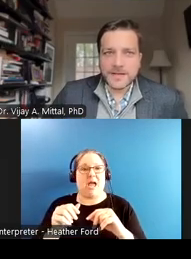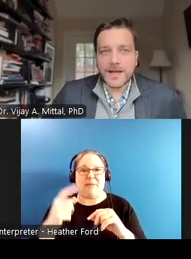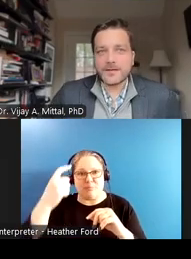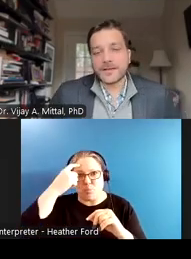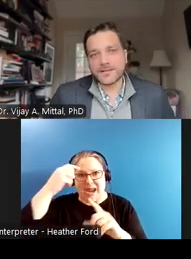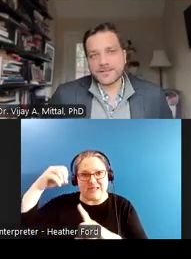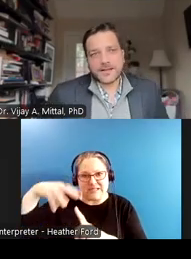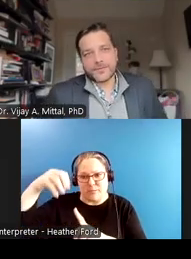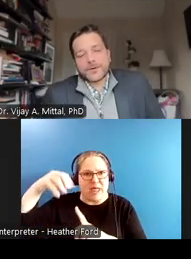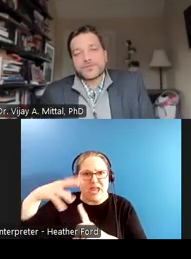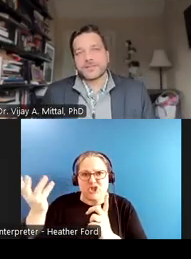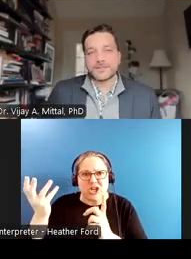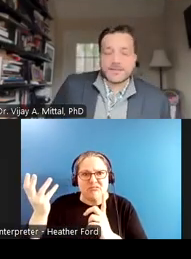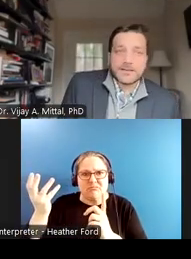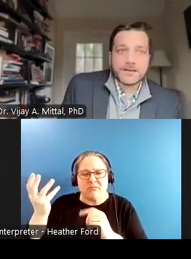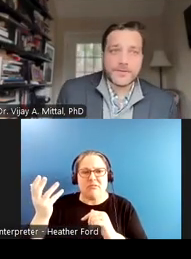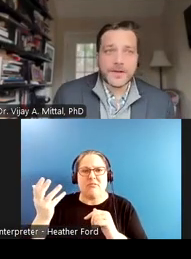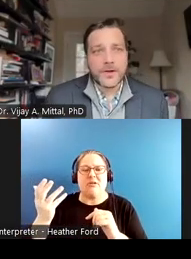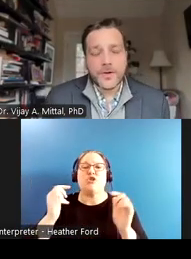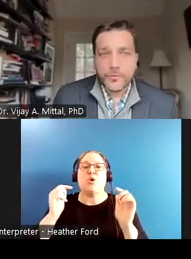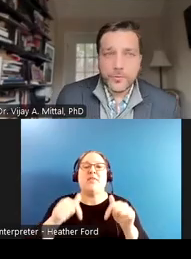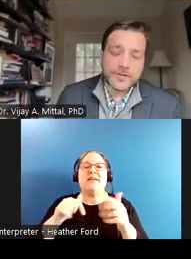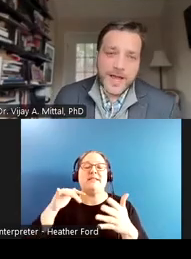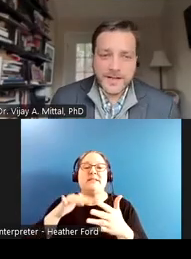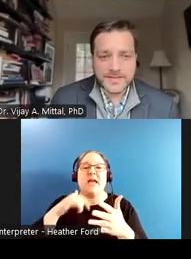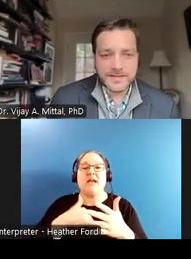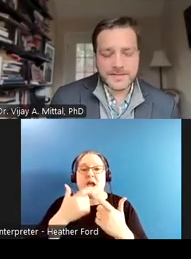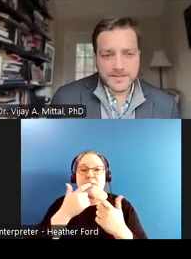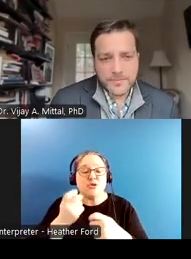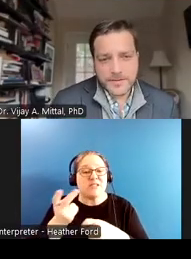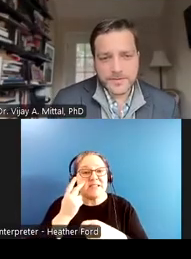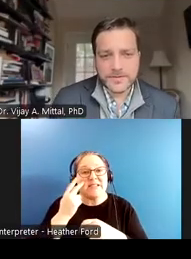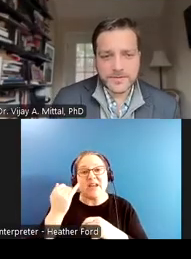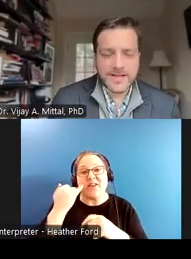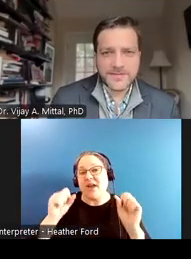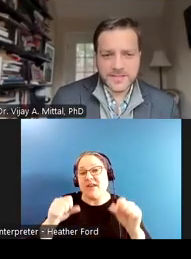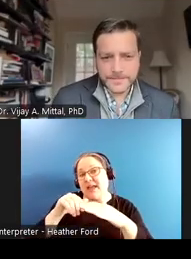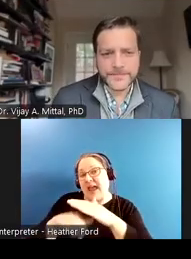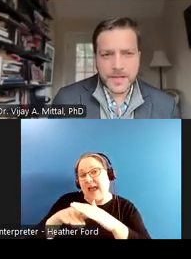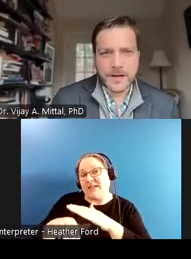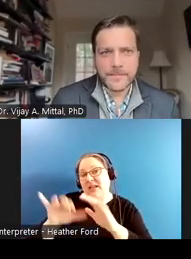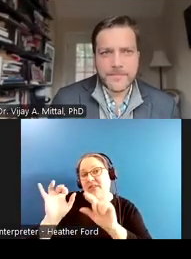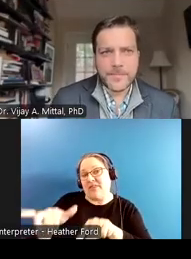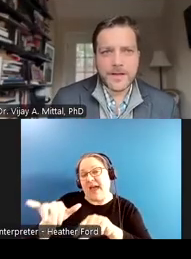And uh in this study we were interested to see if we could access the cerebellar deficit um by